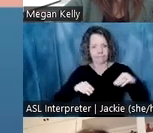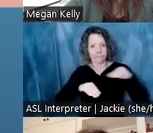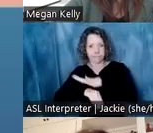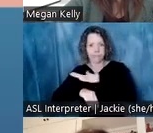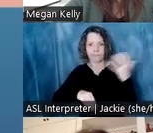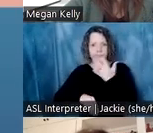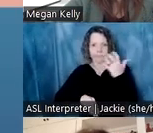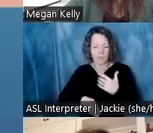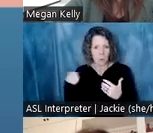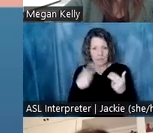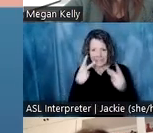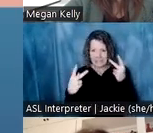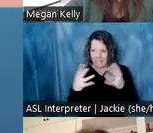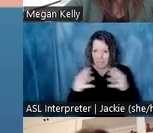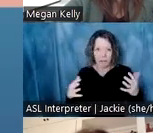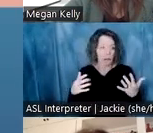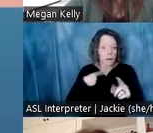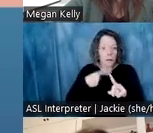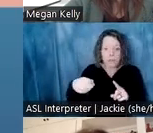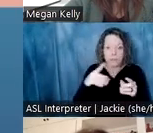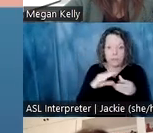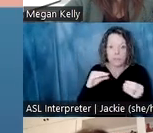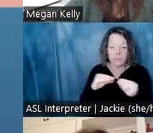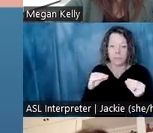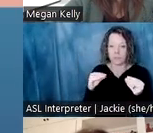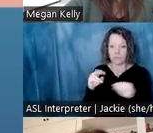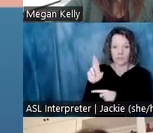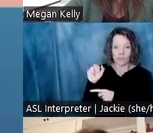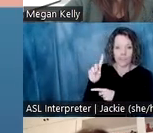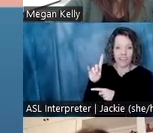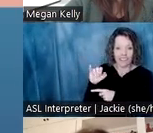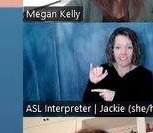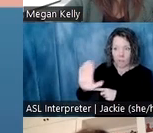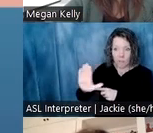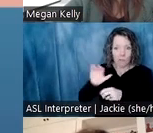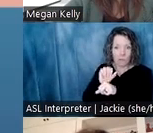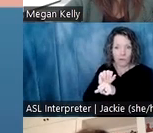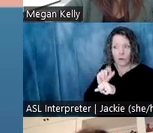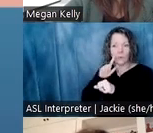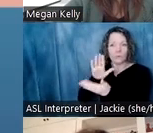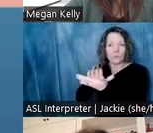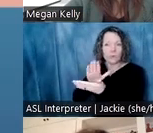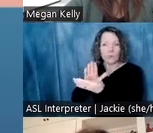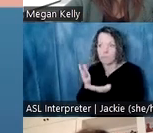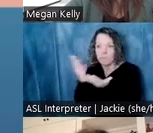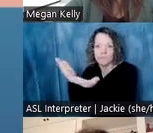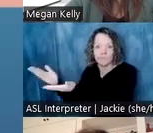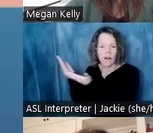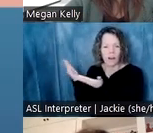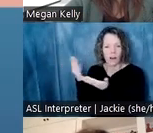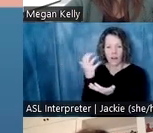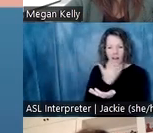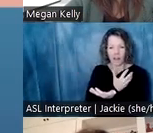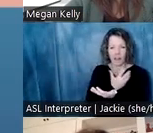research that is being done with Randi's work in the schools. And I think too, what we really saw